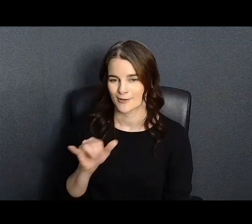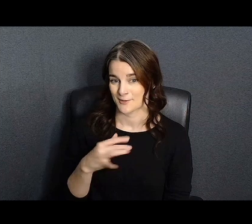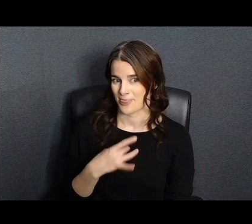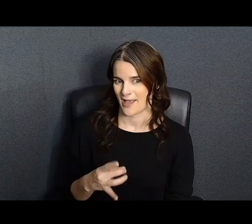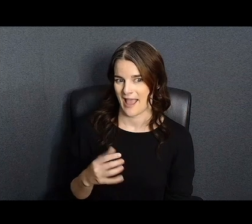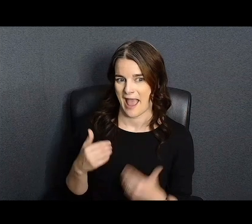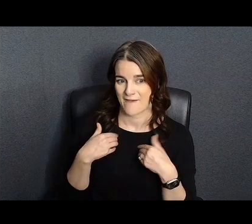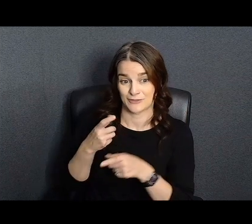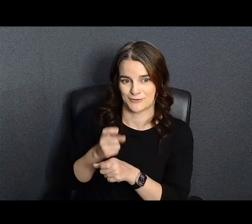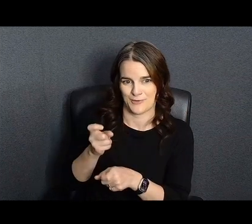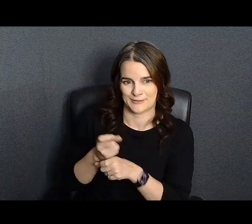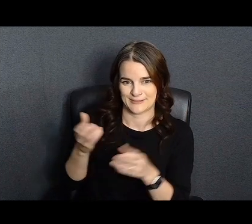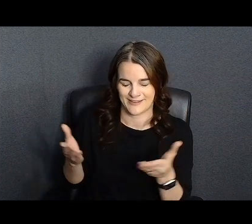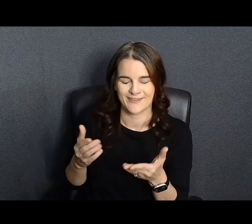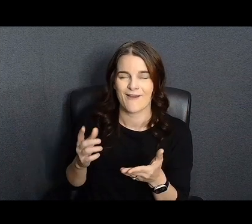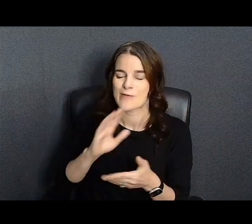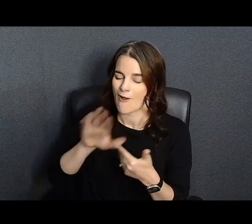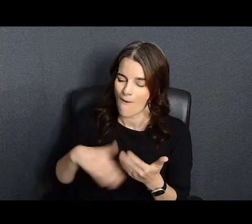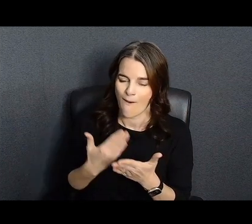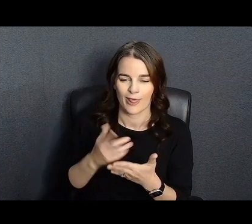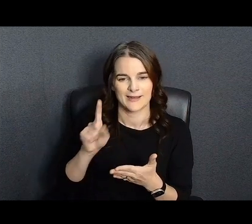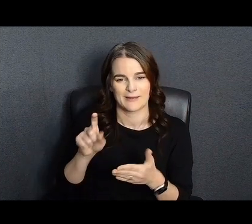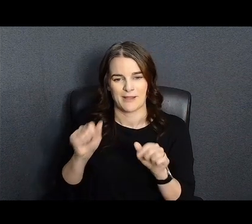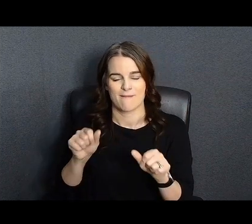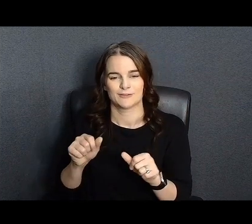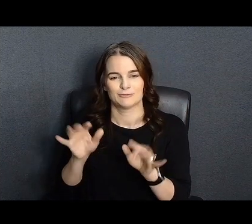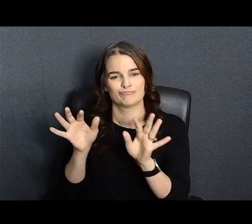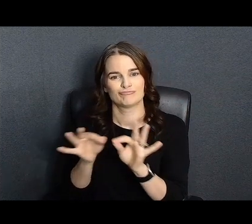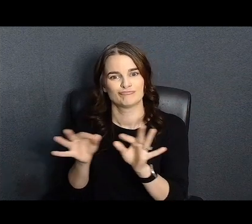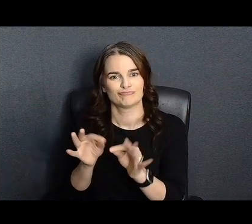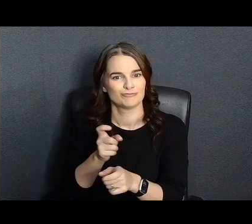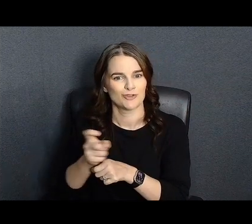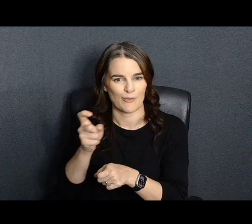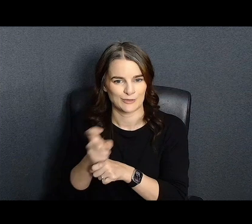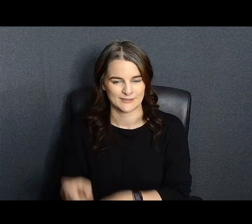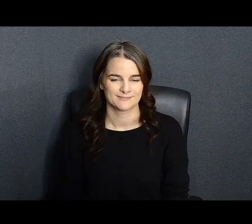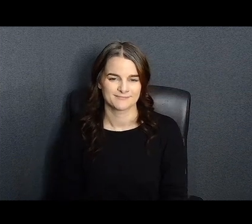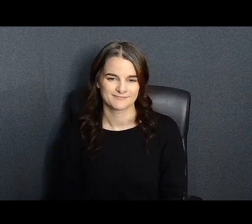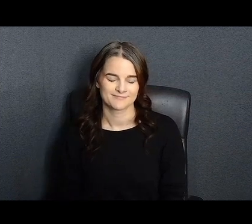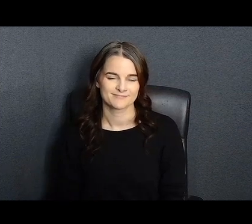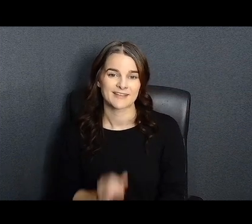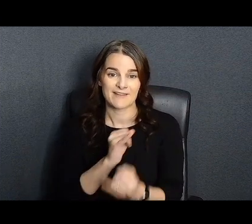We all need to be able to tell jokes. Finally, the unique thing about TD Snap